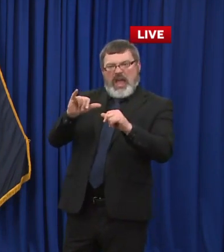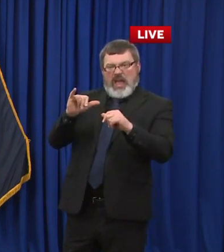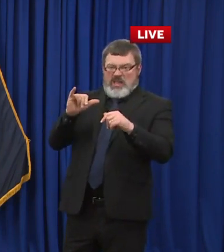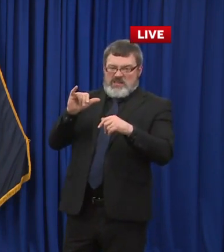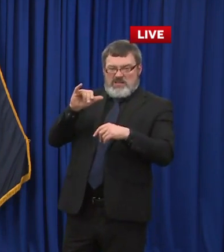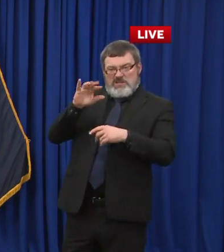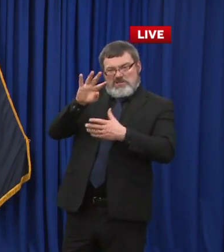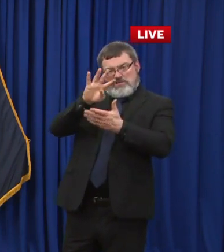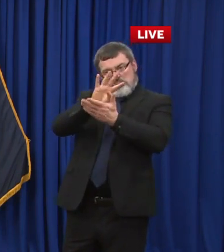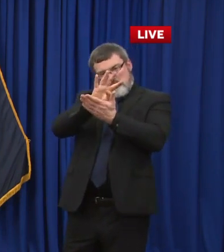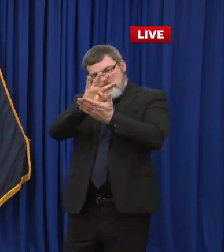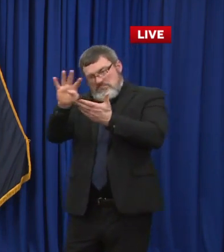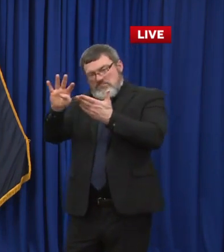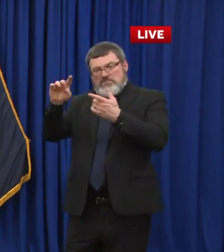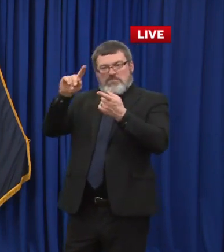ADMINISTRATION HAS BEEN FLOATING.